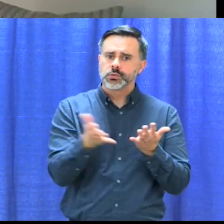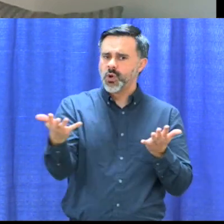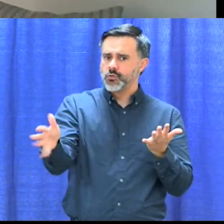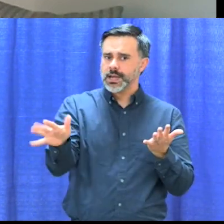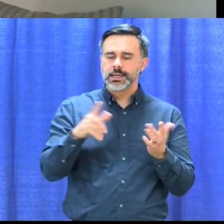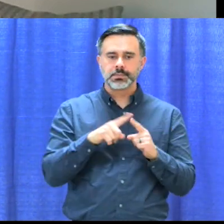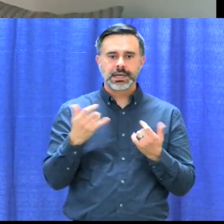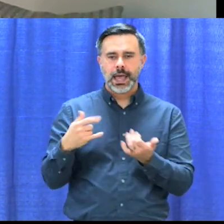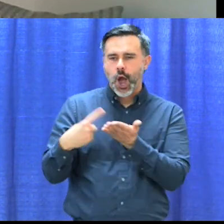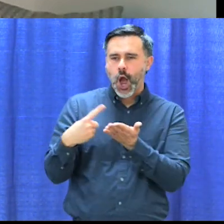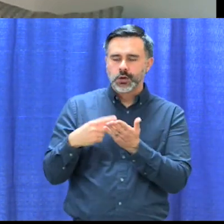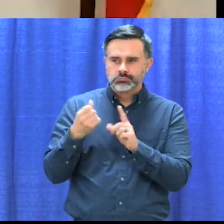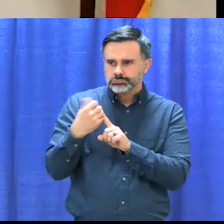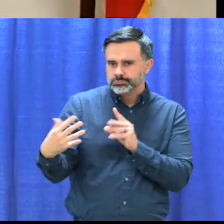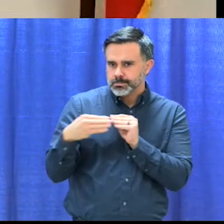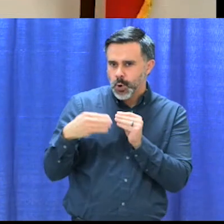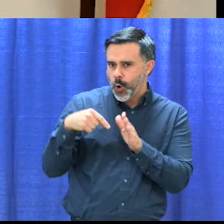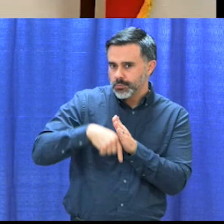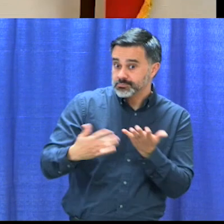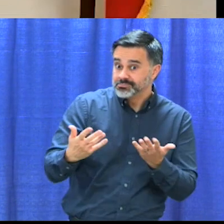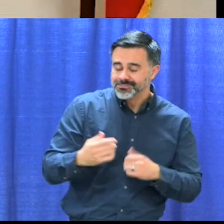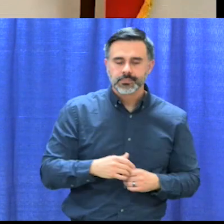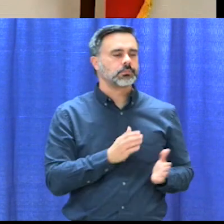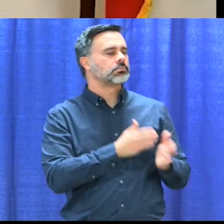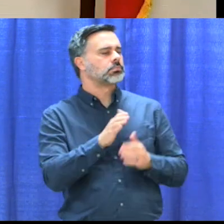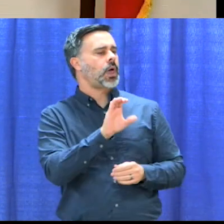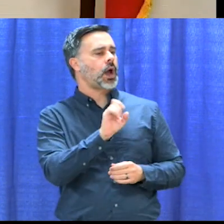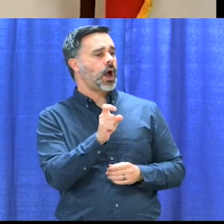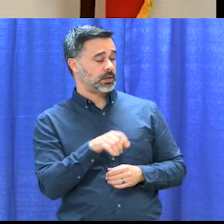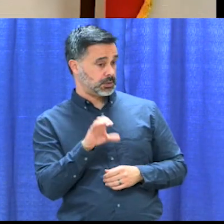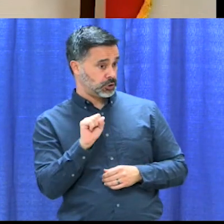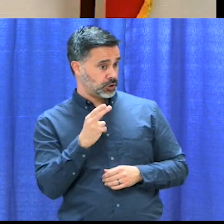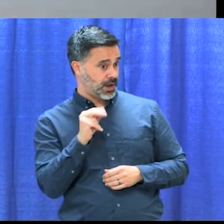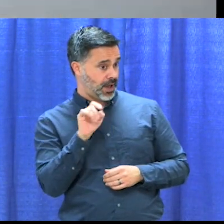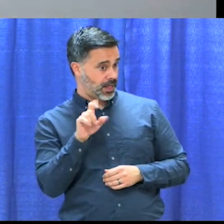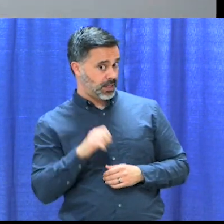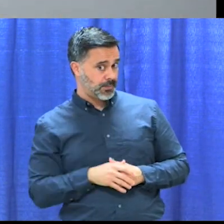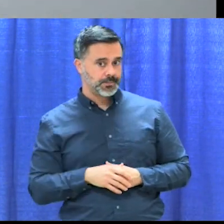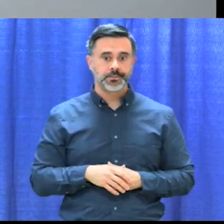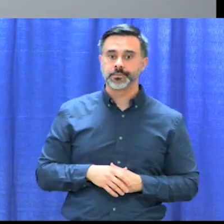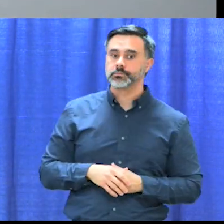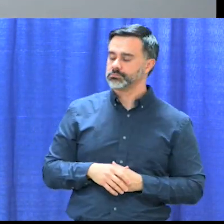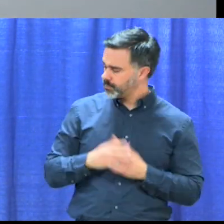thinking about. [Thurmond speaking] Thank you. For Cox, Chanelle. [Hawken speaking] Love to continue the conversation.